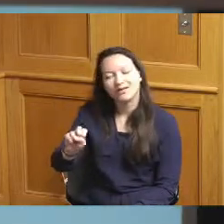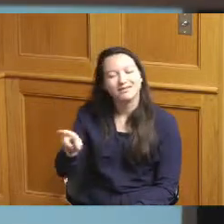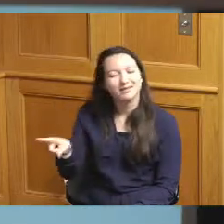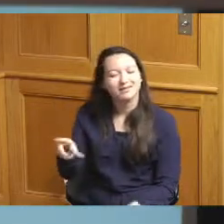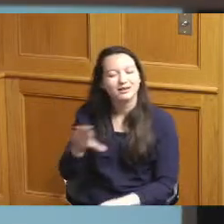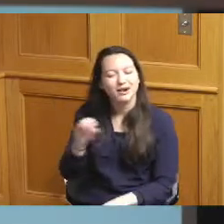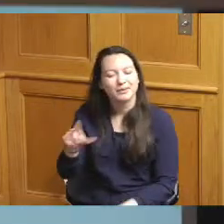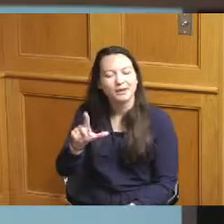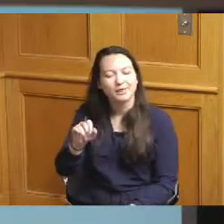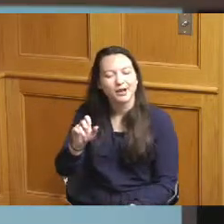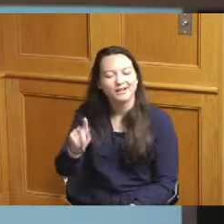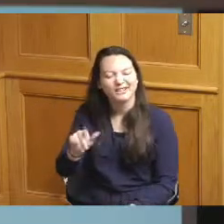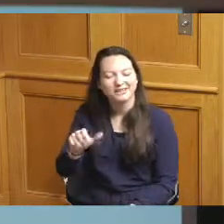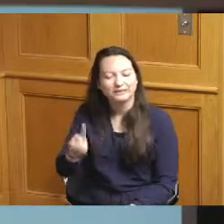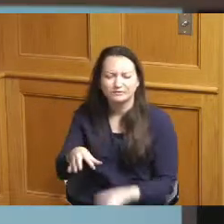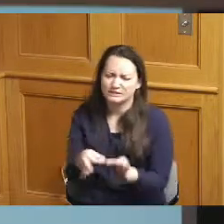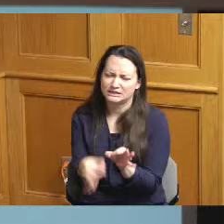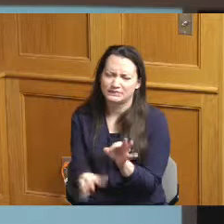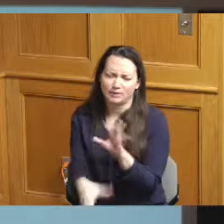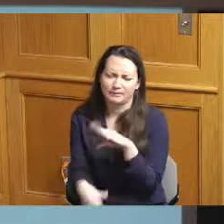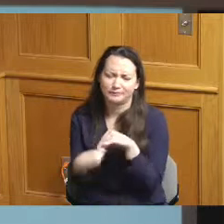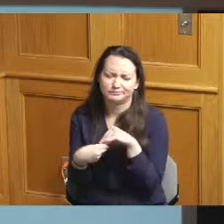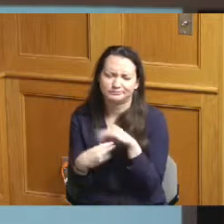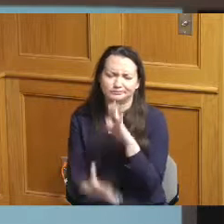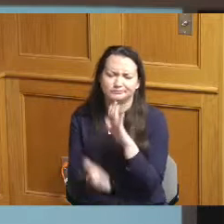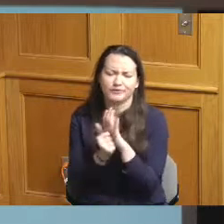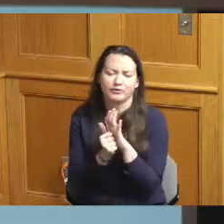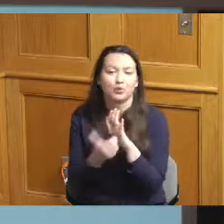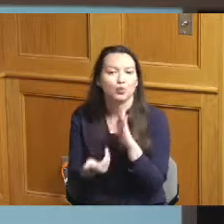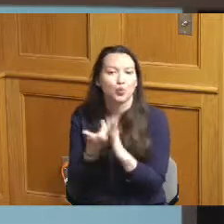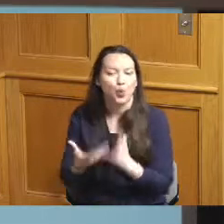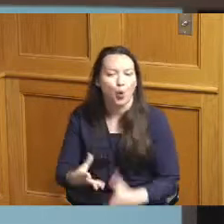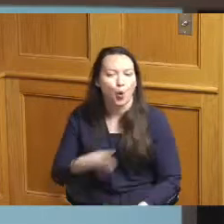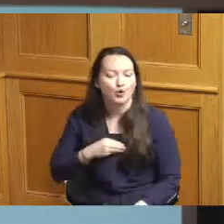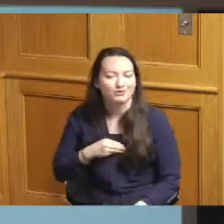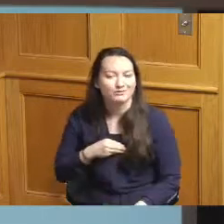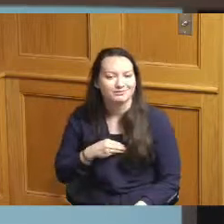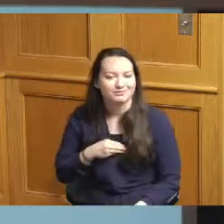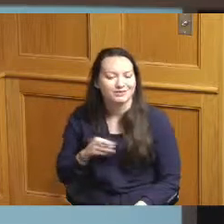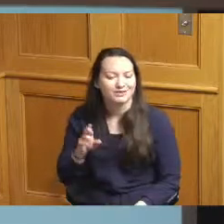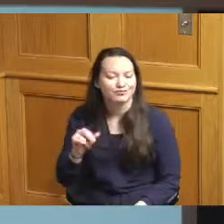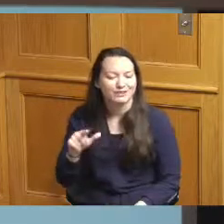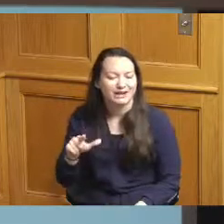amendment and it's a very simple Amendment they have a new ownership in the real estate so the